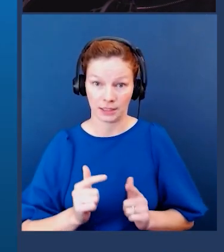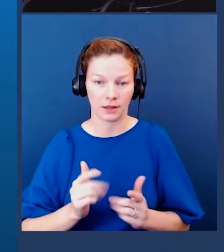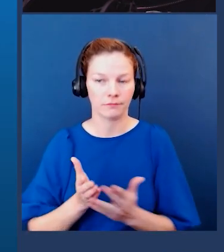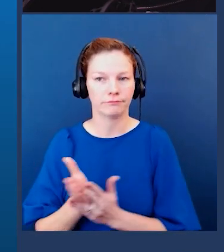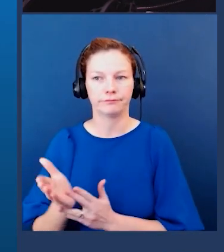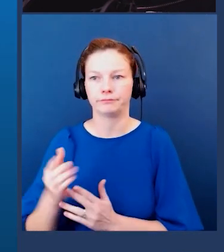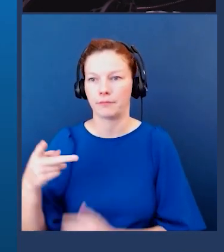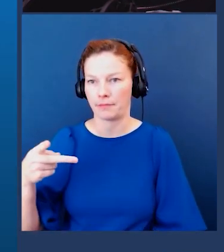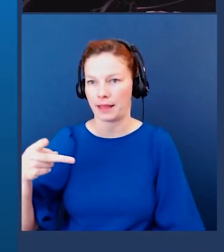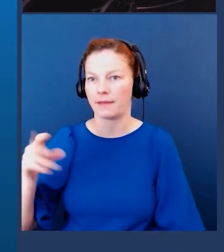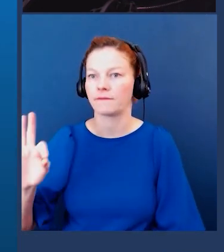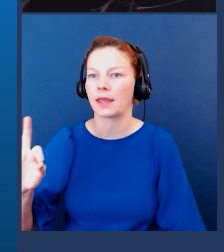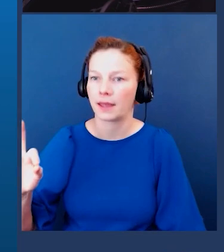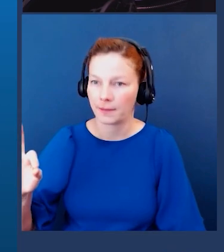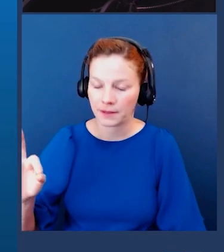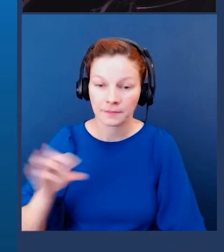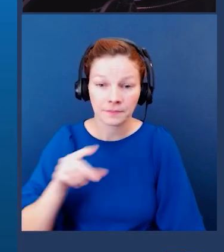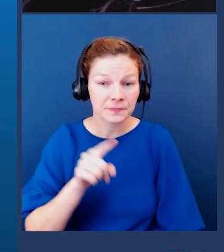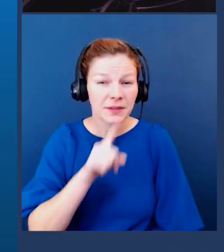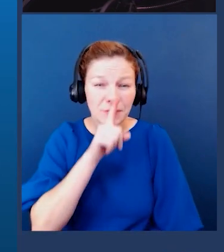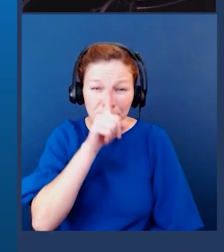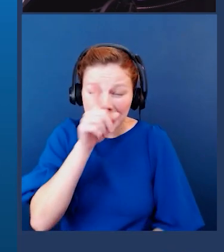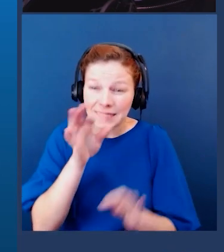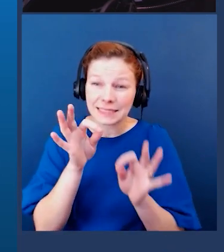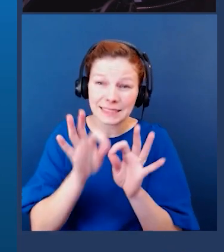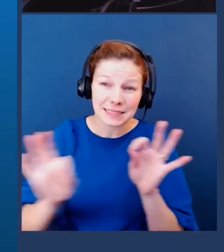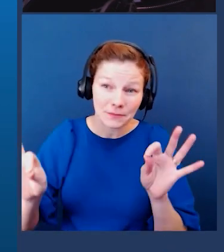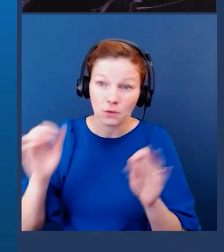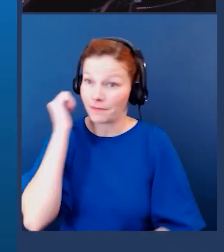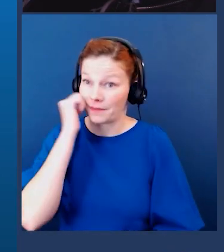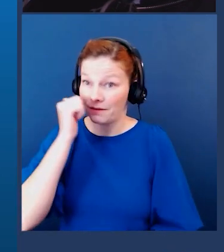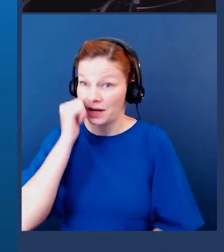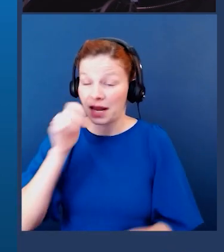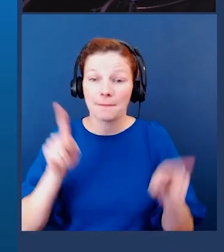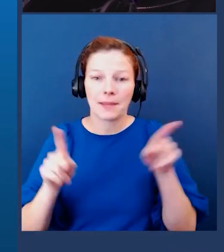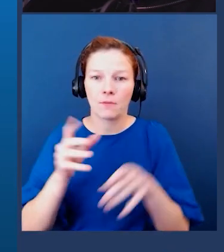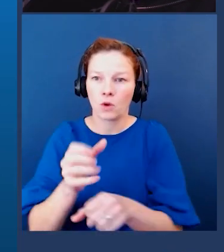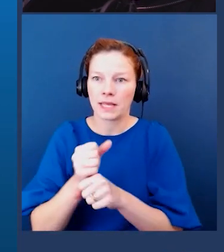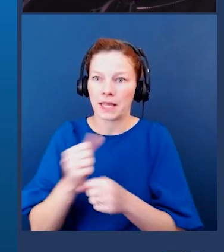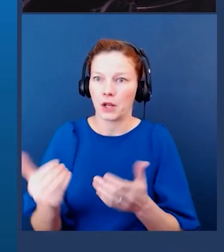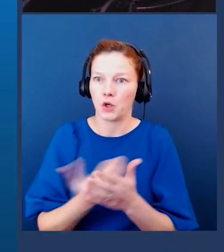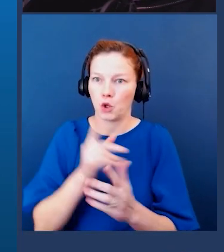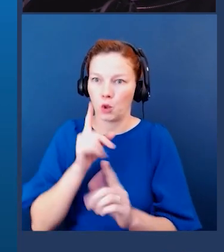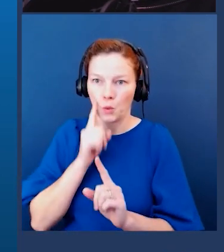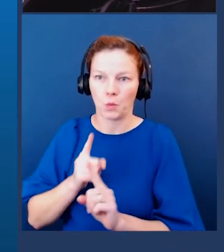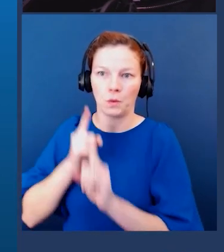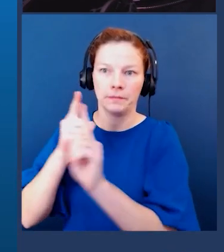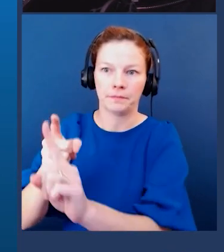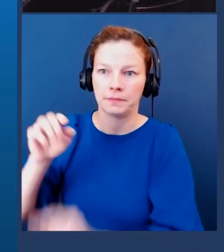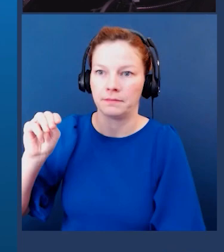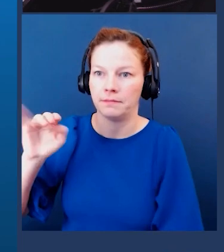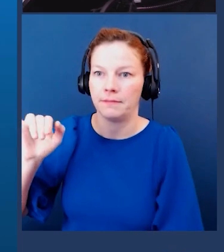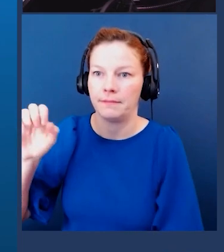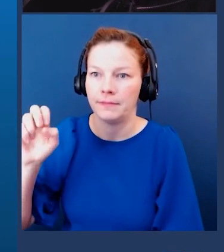and this one was very simple. Everyday people were get different mission. You have your teams, you can see